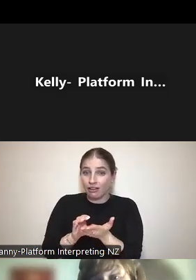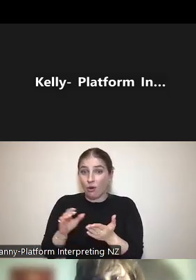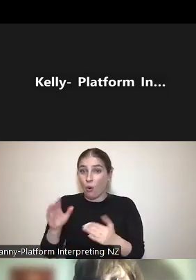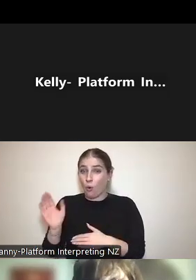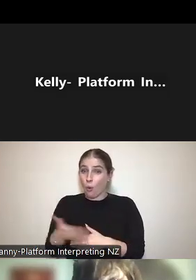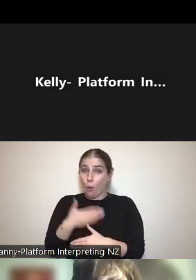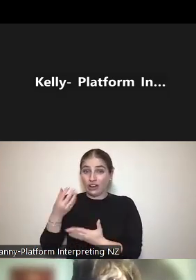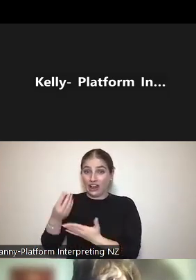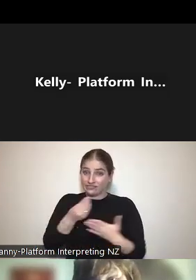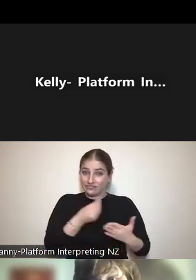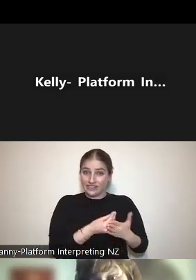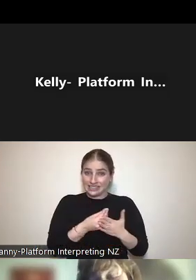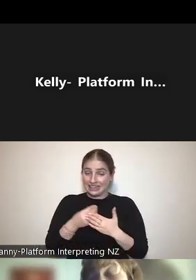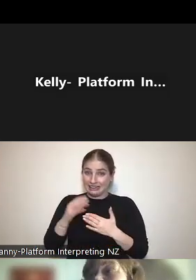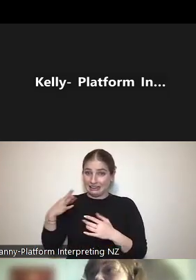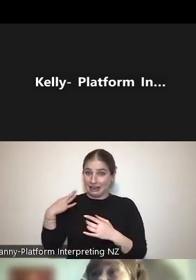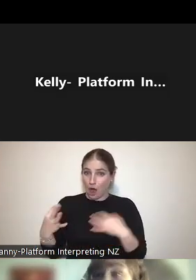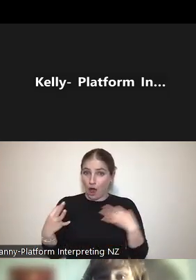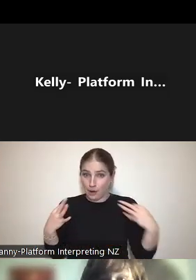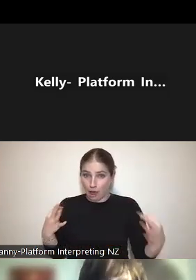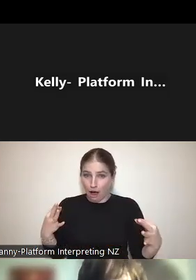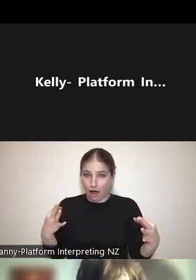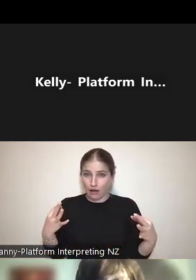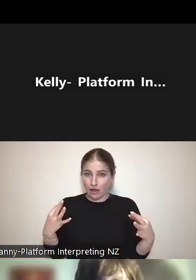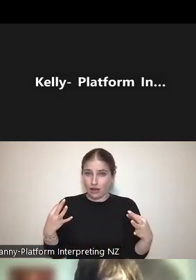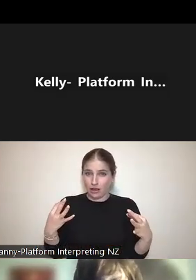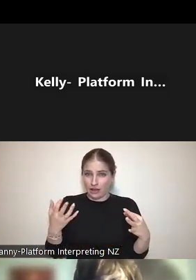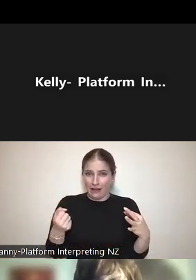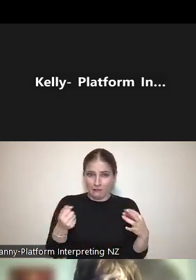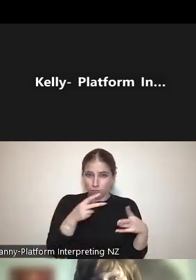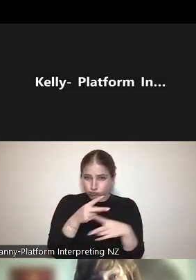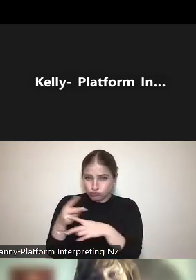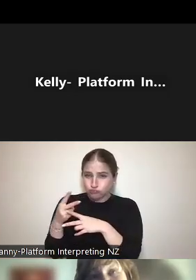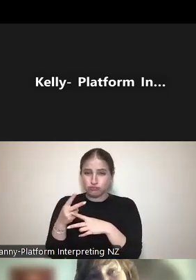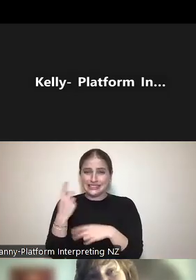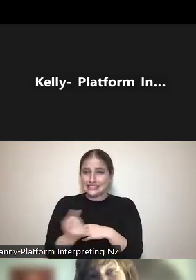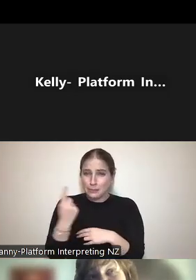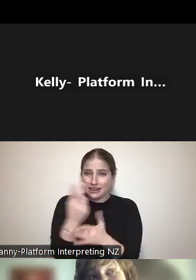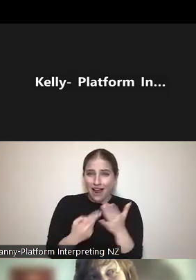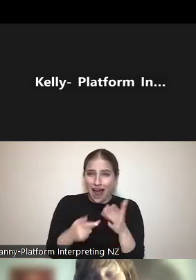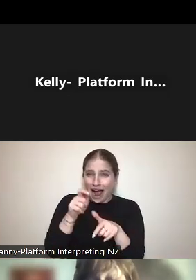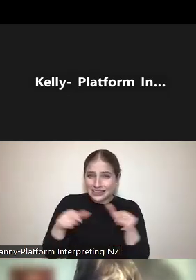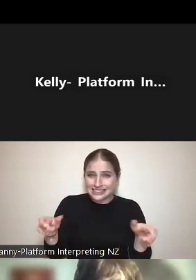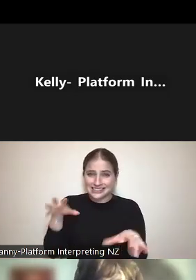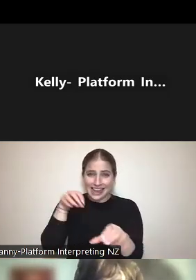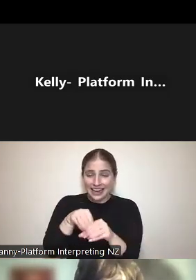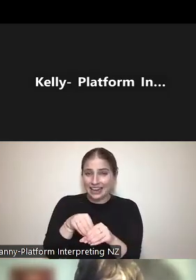practitioners and artists. We really try and make them as diverse as possible, and one of the